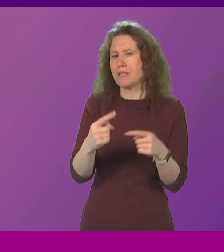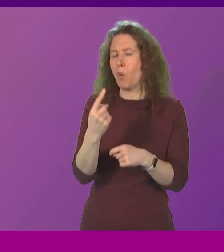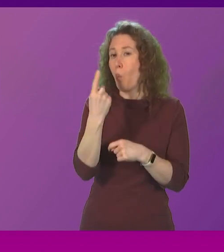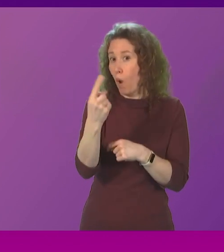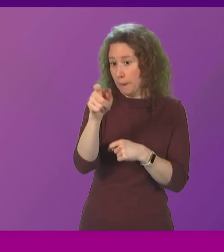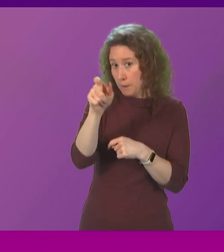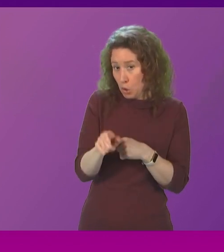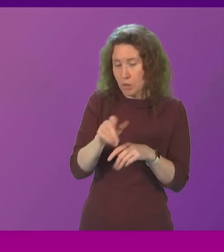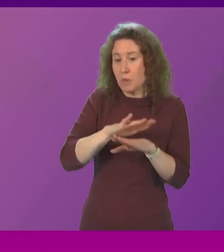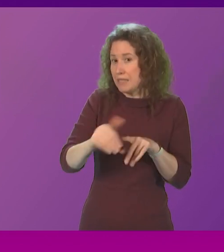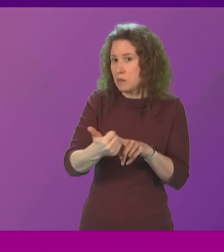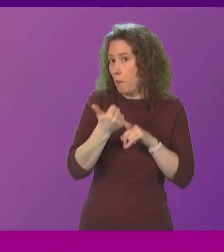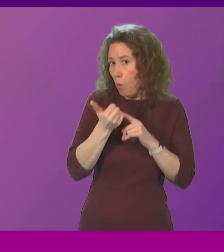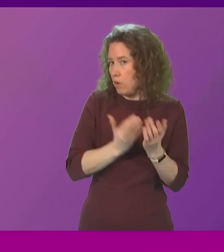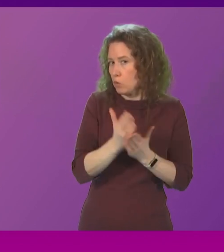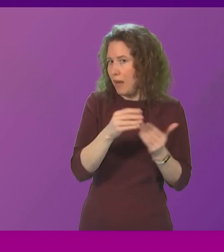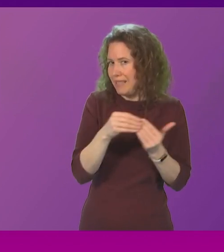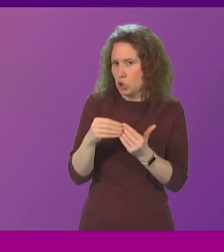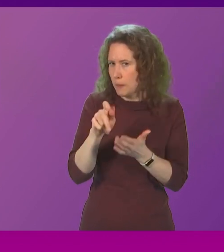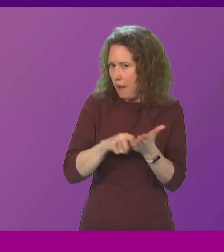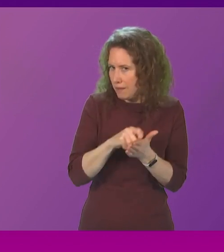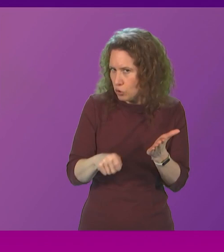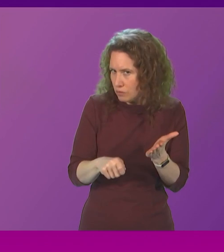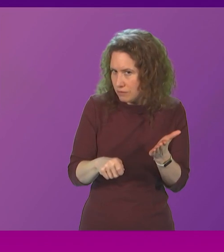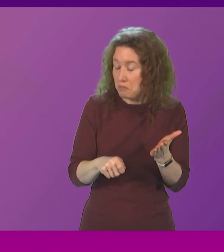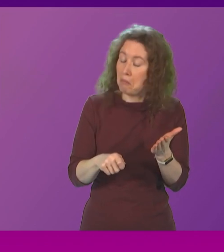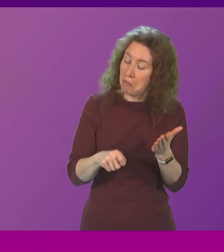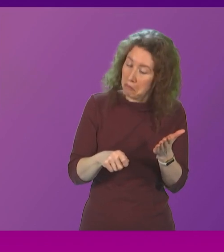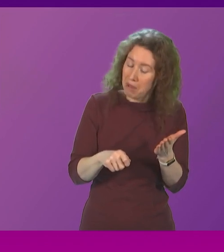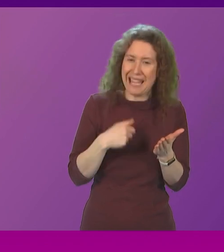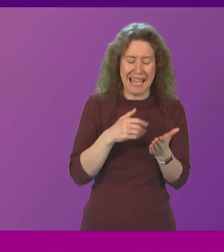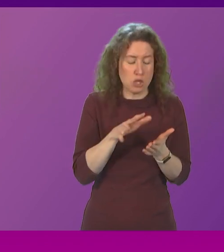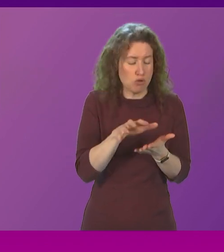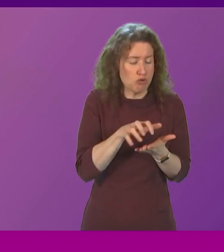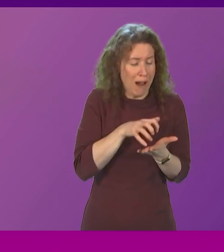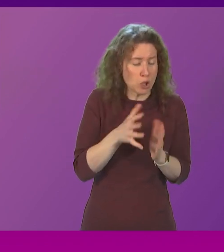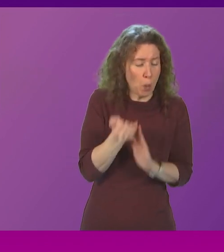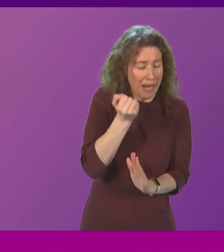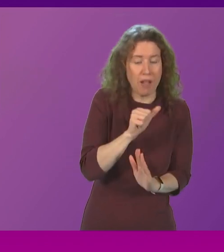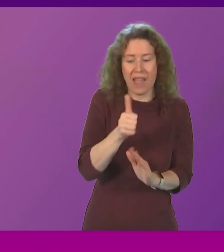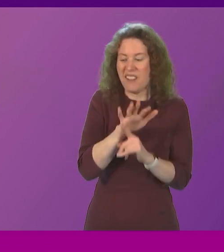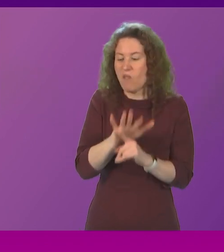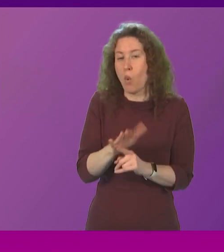not support him in the leadership election. He squeaked a win and then forced the former Cabinet Secretary for Finance and the Economy,